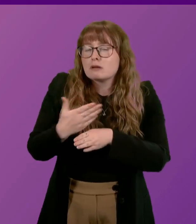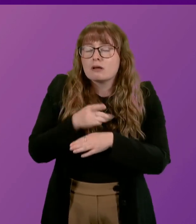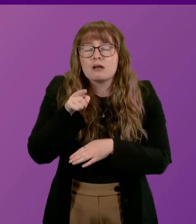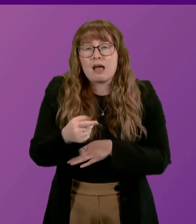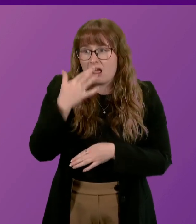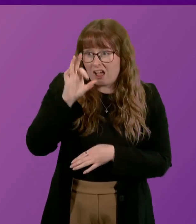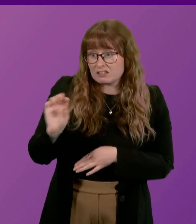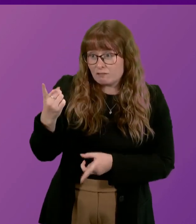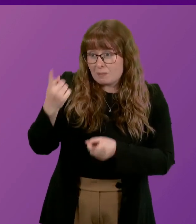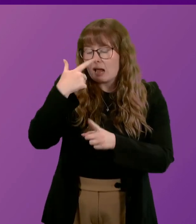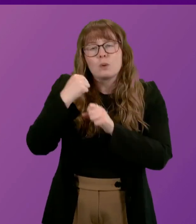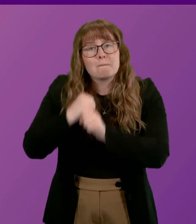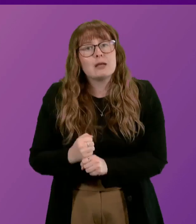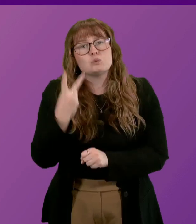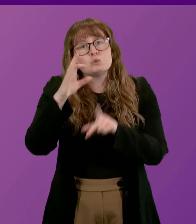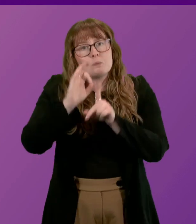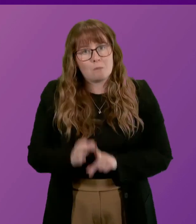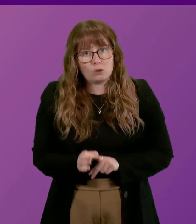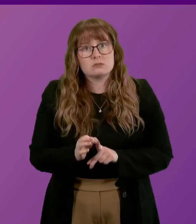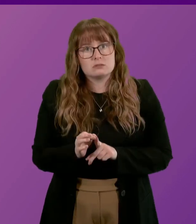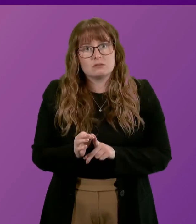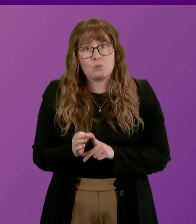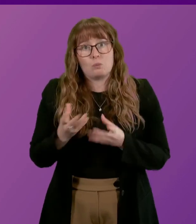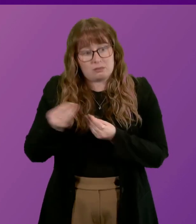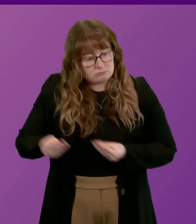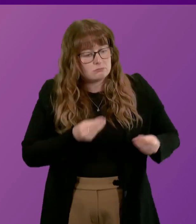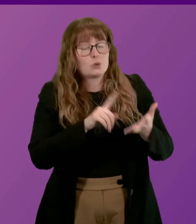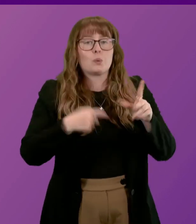commit to taking forward two points with the UK Government. First, will he commit to look